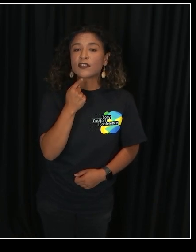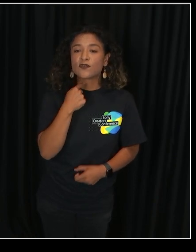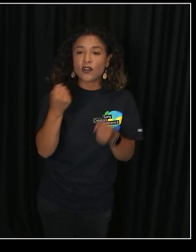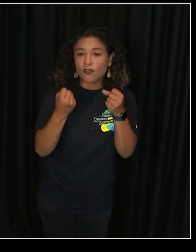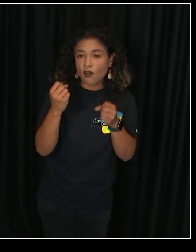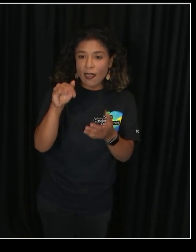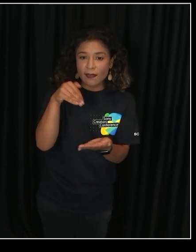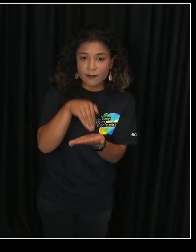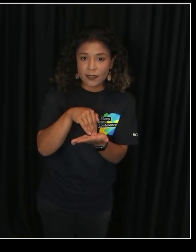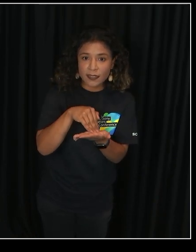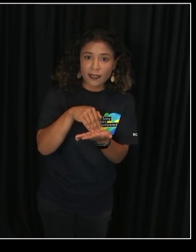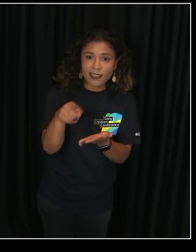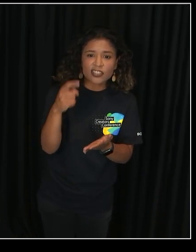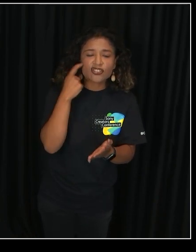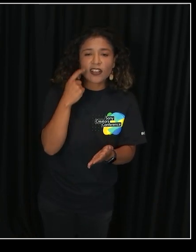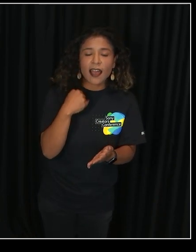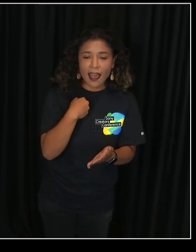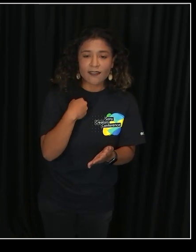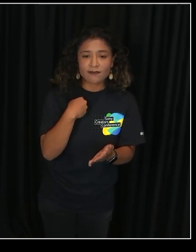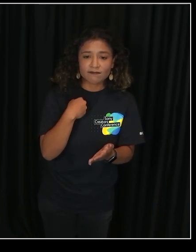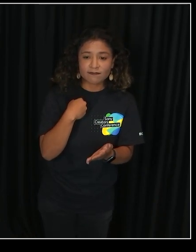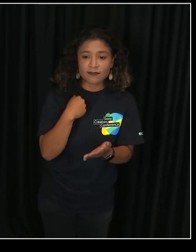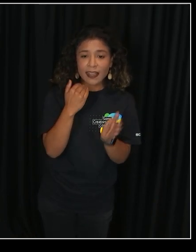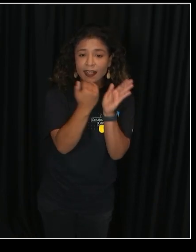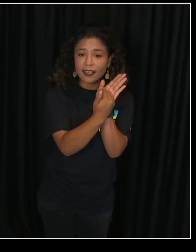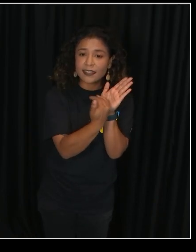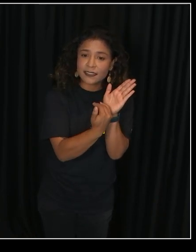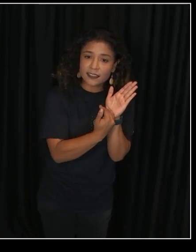it just has a list of the cars in front of it and the car's behind it.